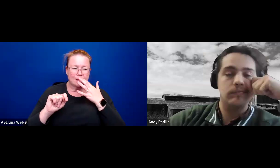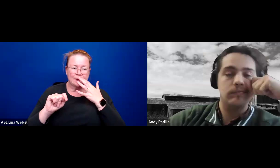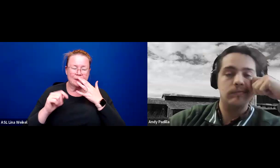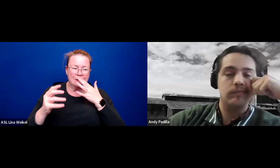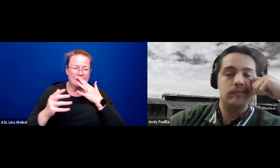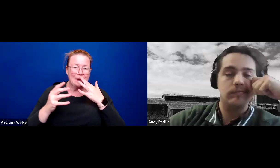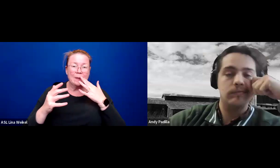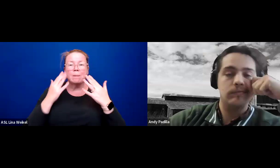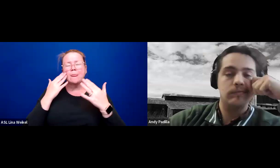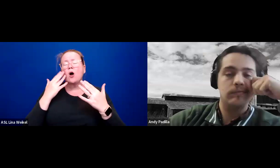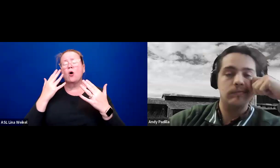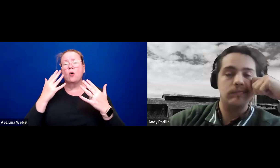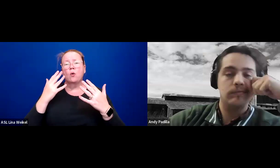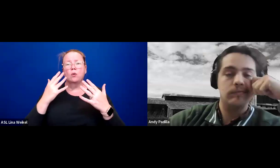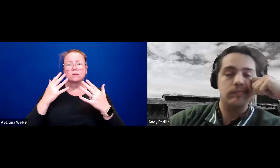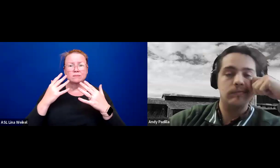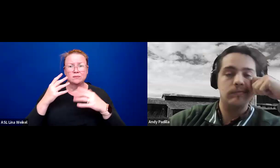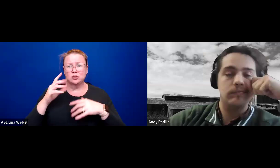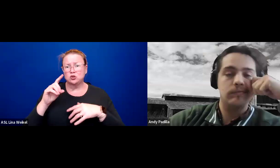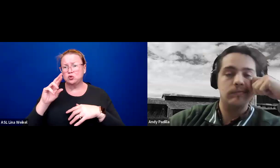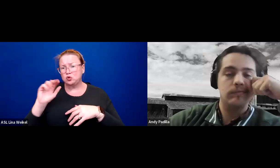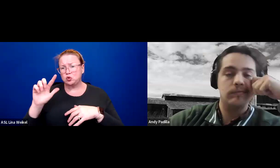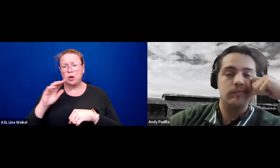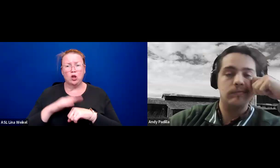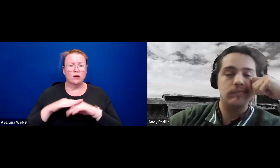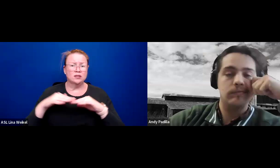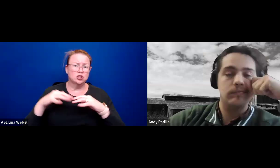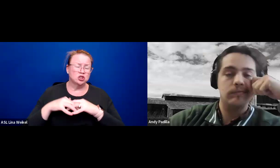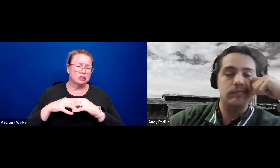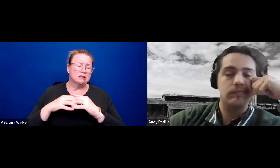Elissa w/ APRIL: I mean, you know, drilling on indigenous land. And there's just a host of things that